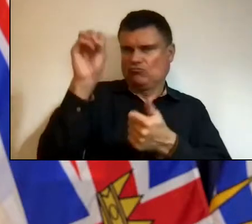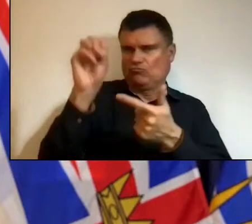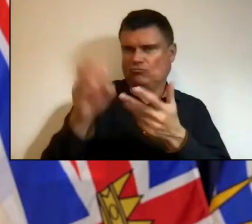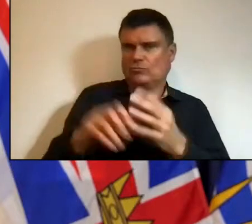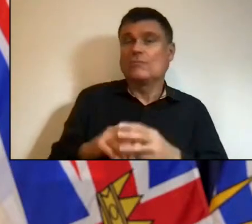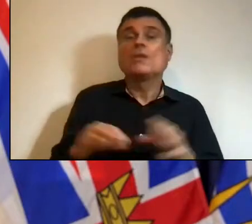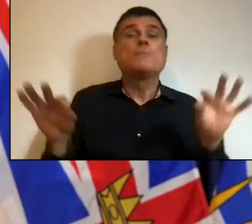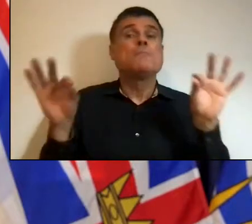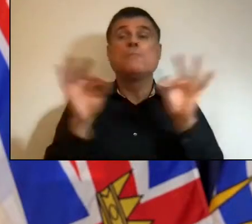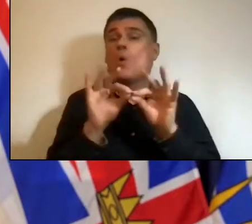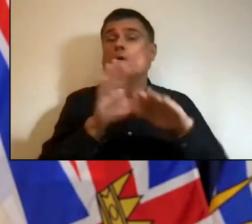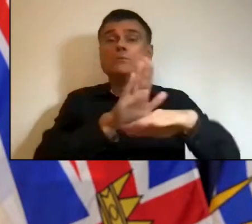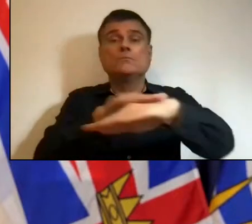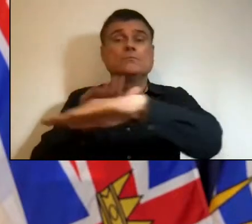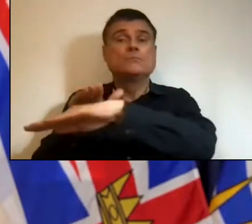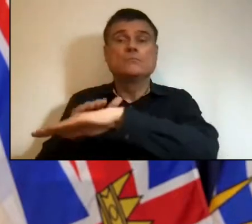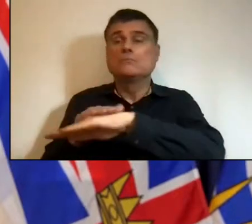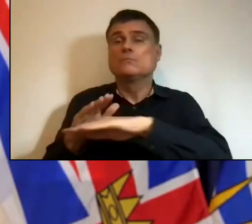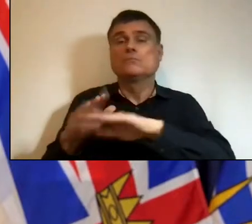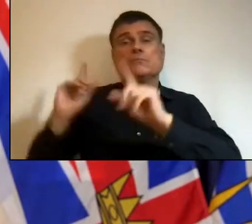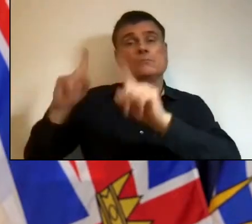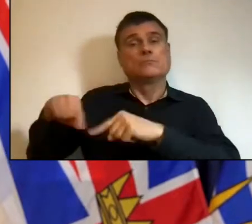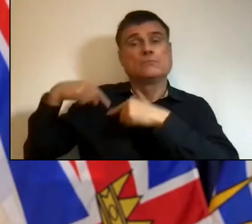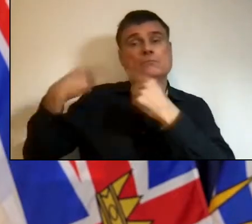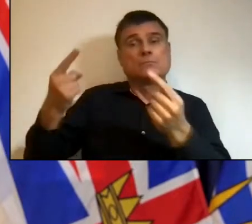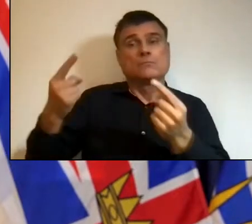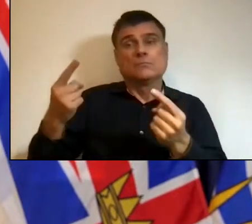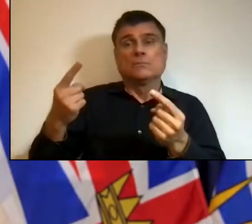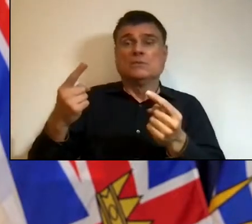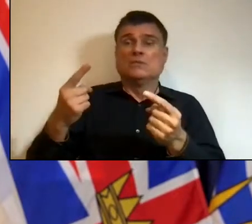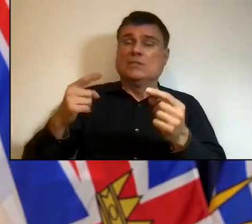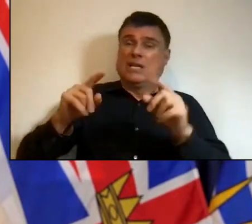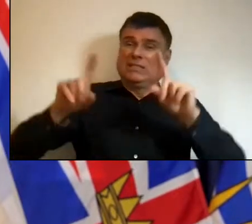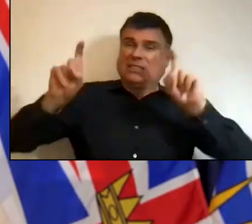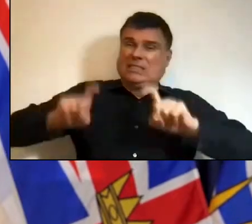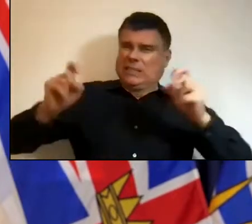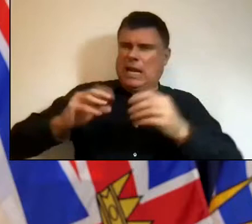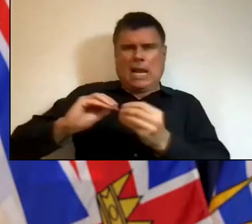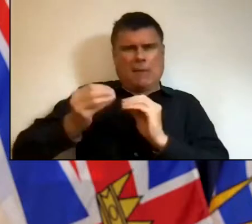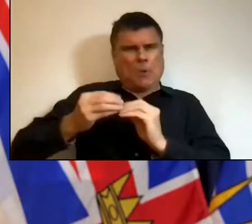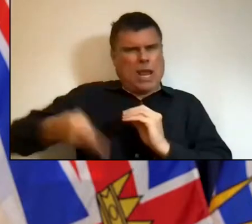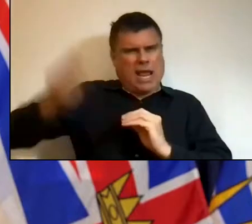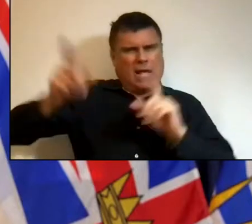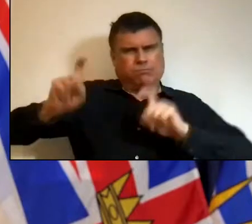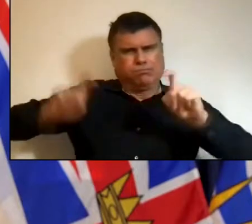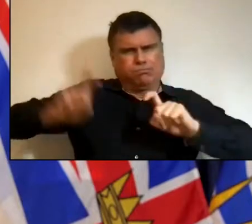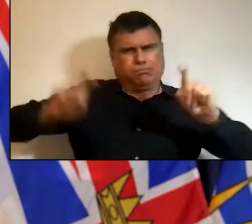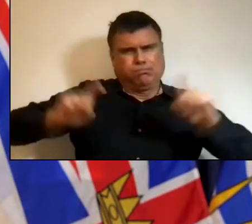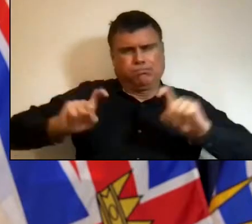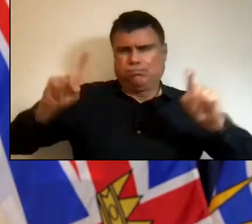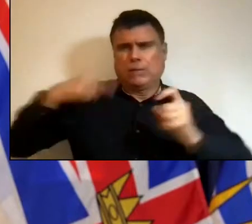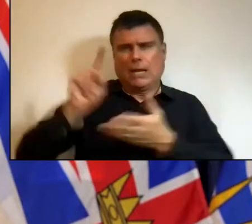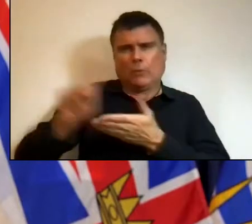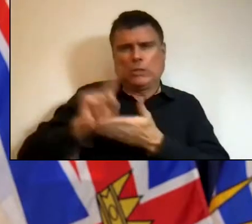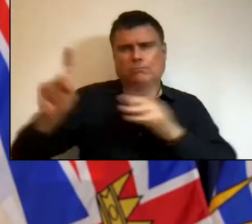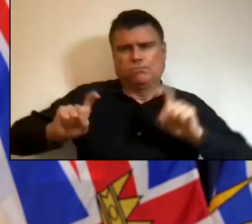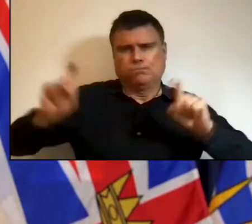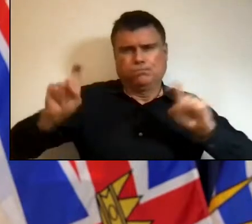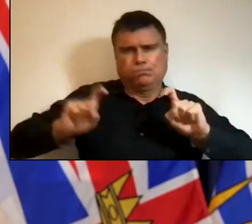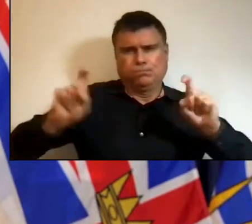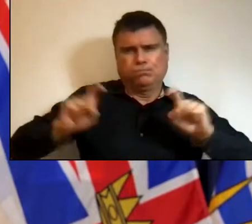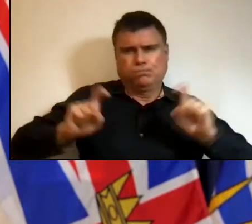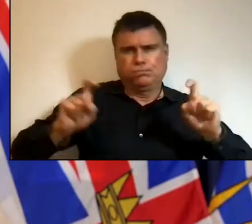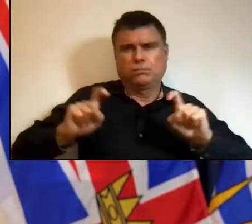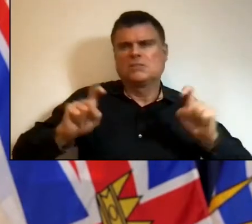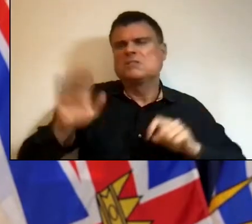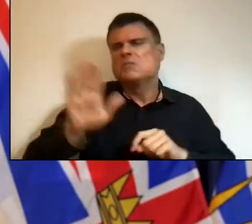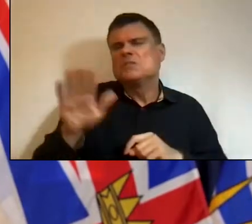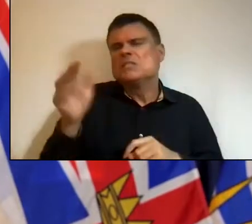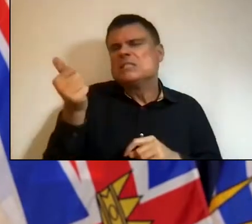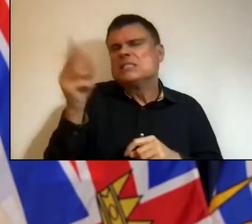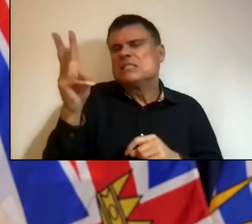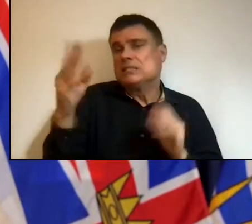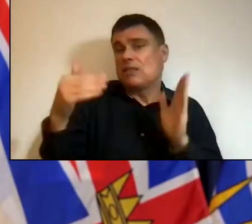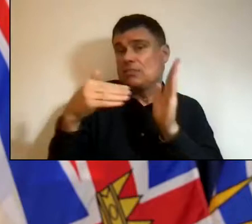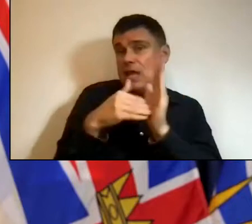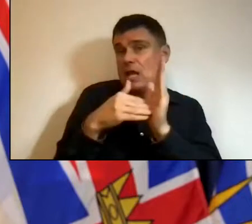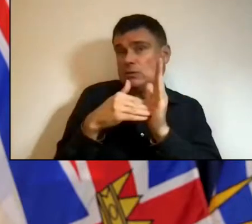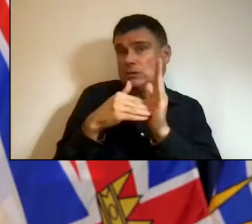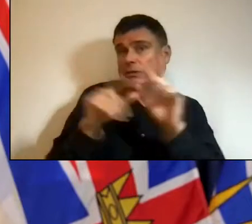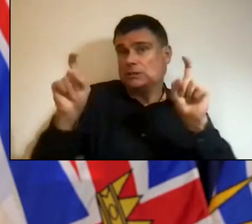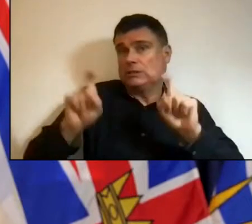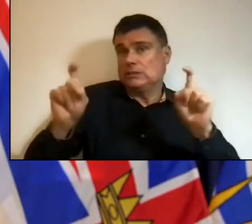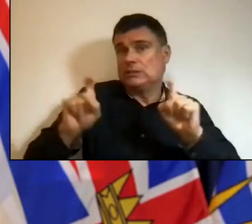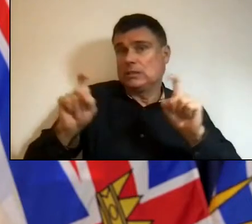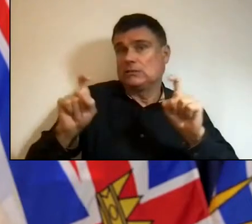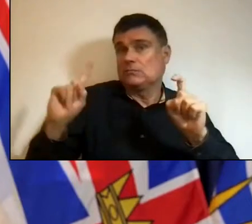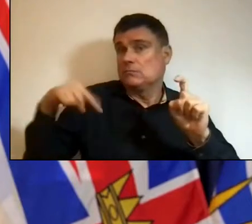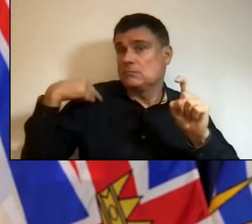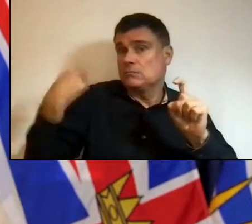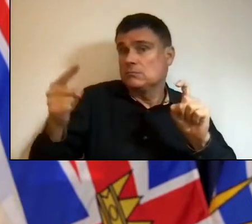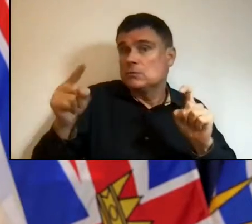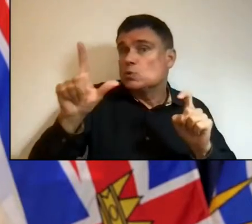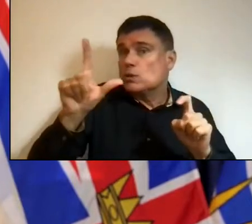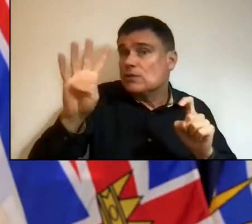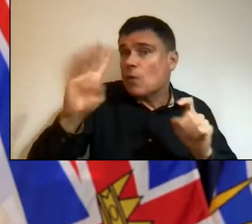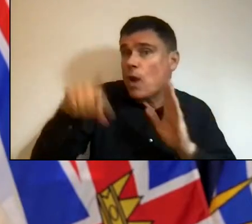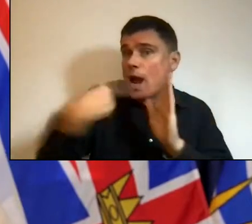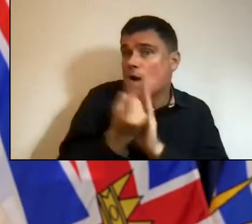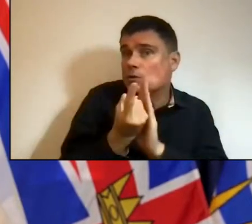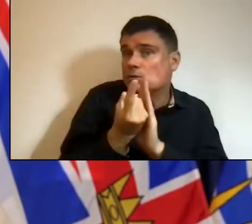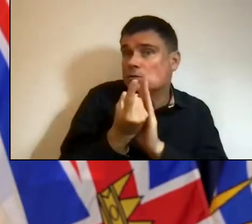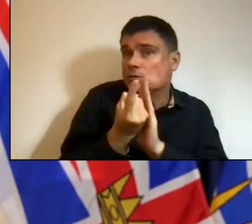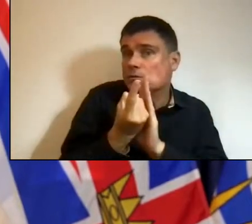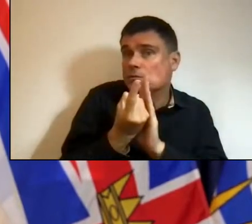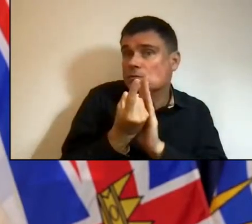Le c. Un a pas que que vin cinq